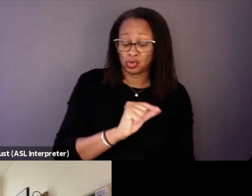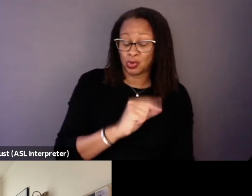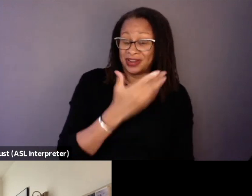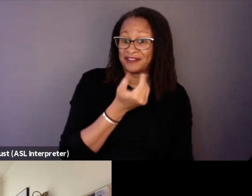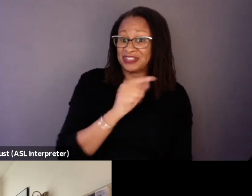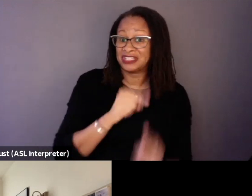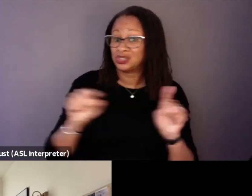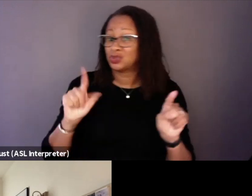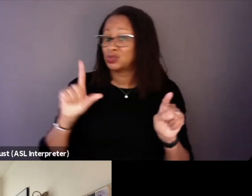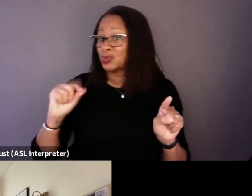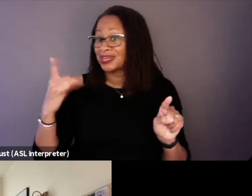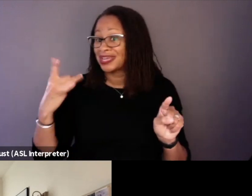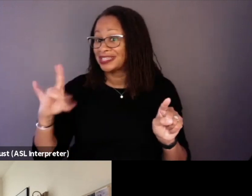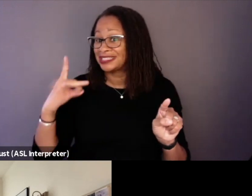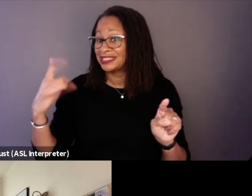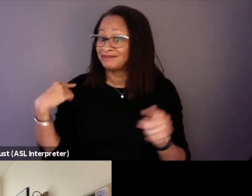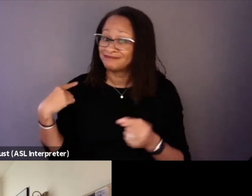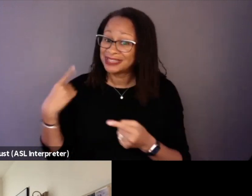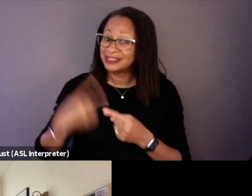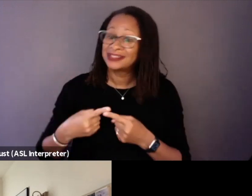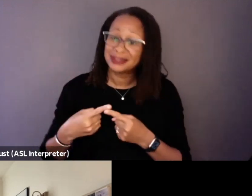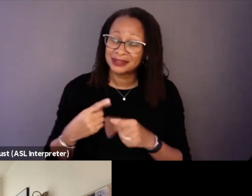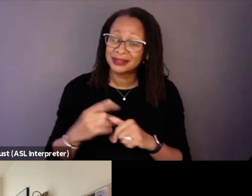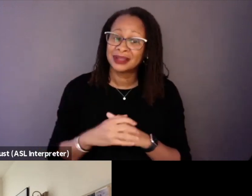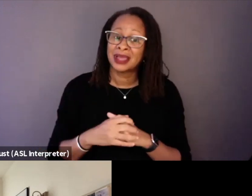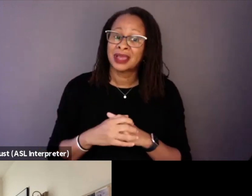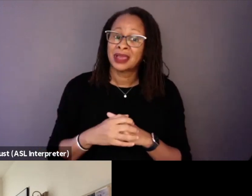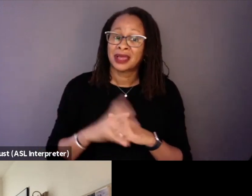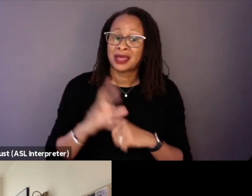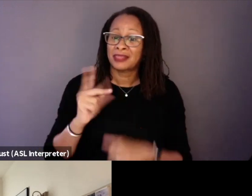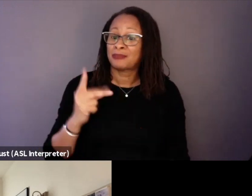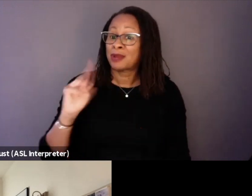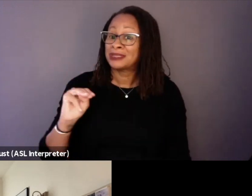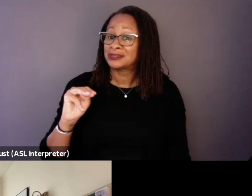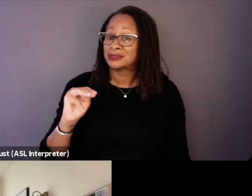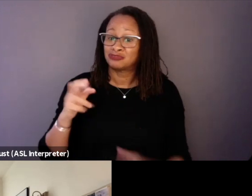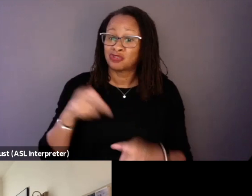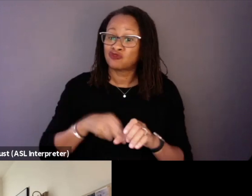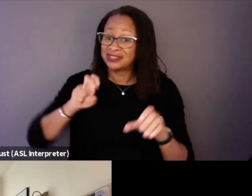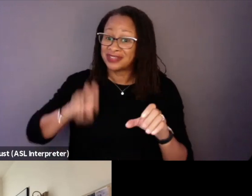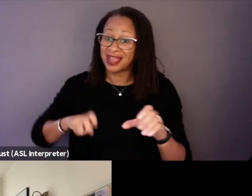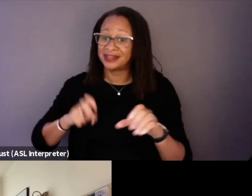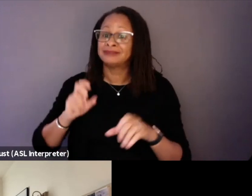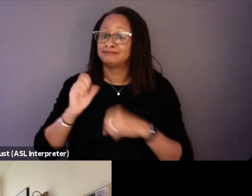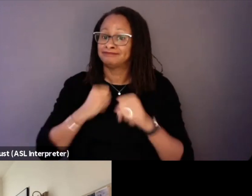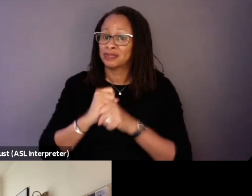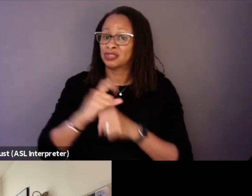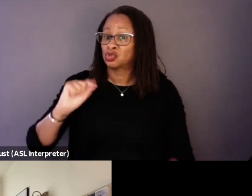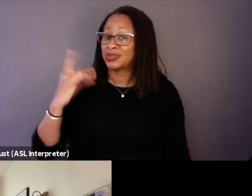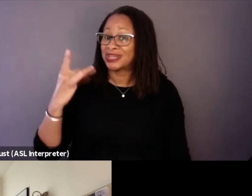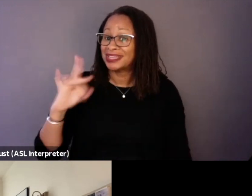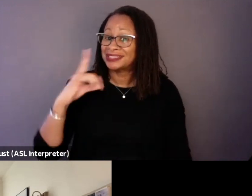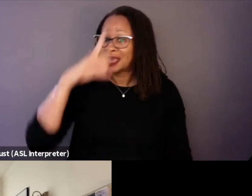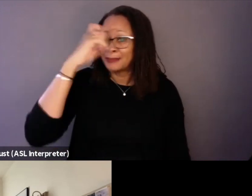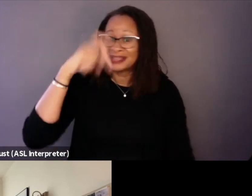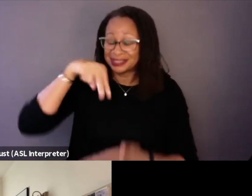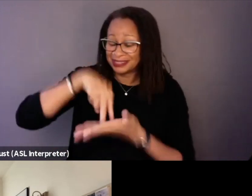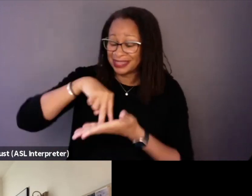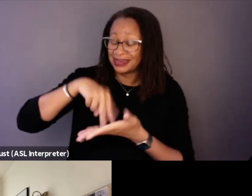until the prime minister resigned in 2018, because they were standing against land grabbing.